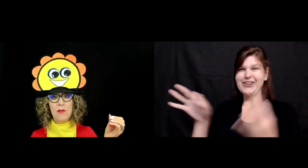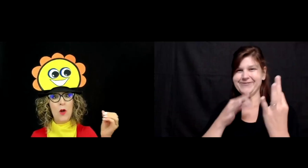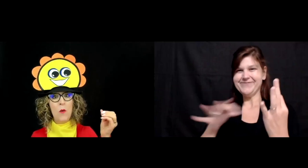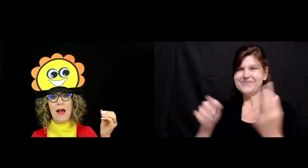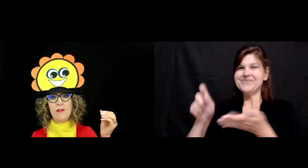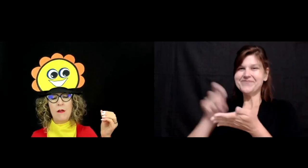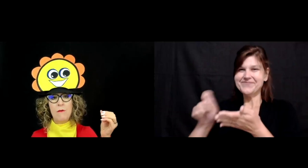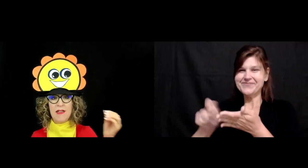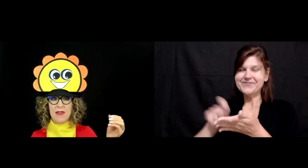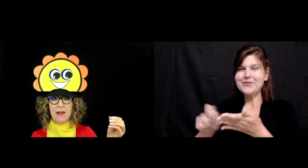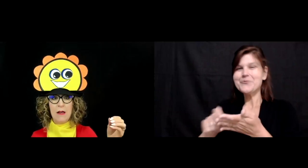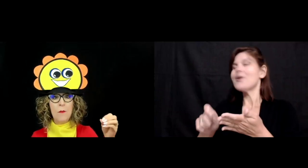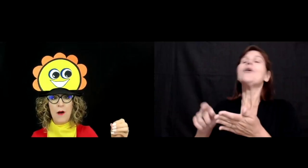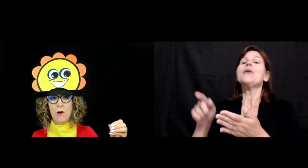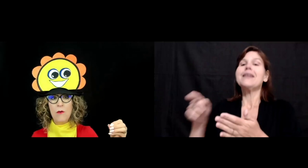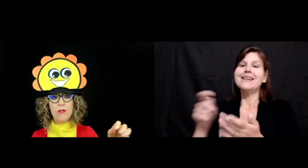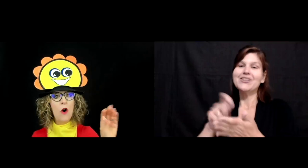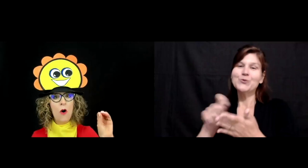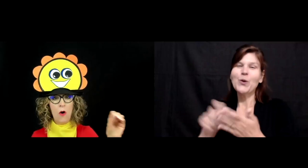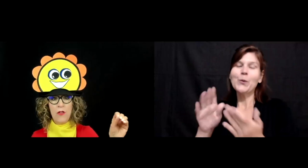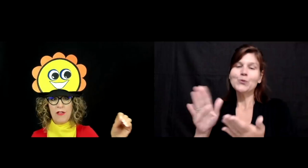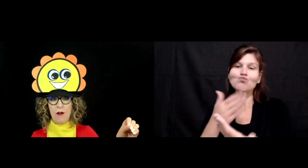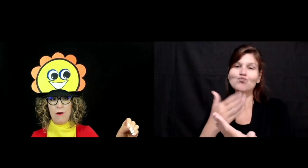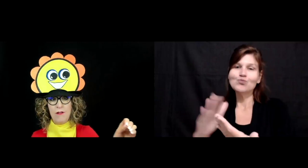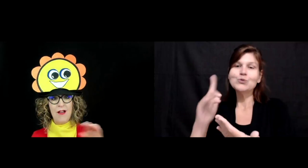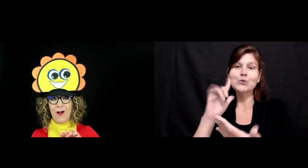who has written and composed all the songs